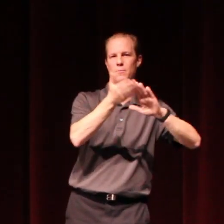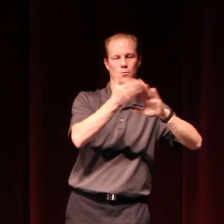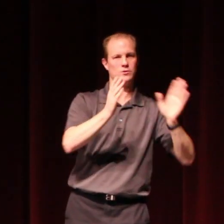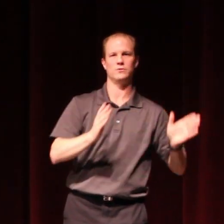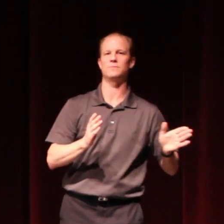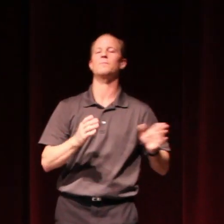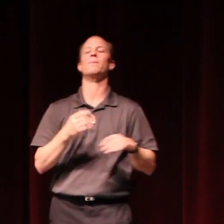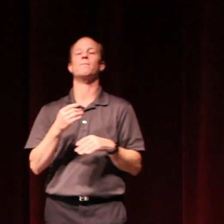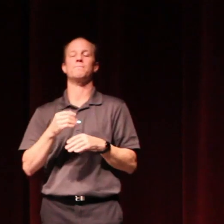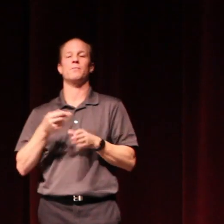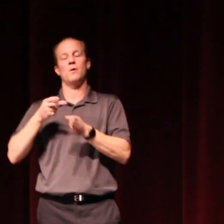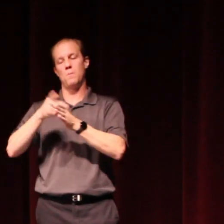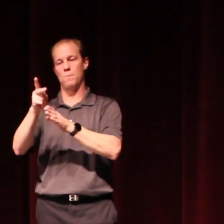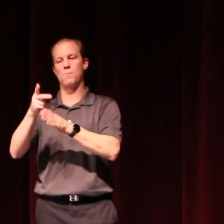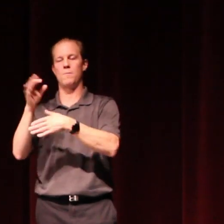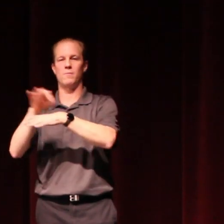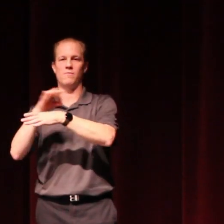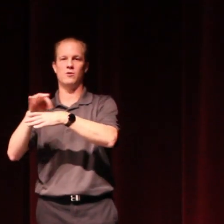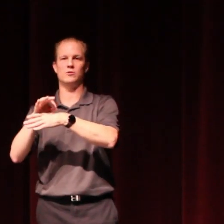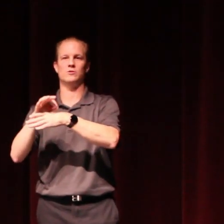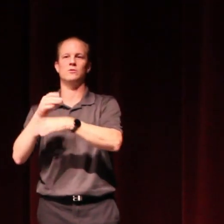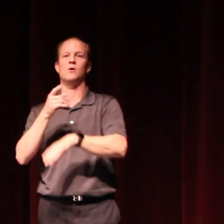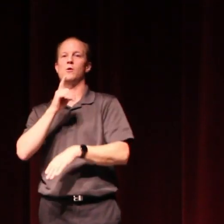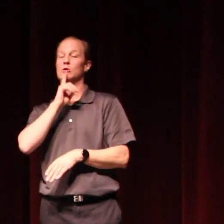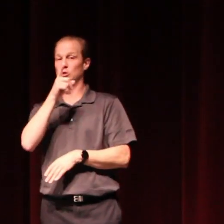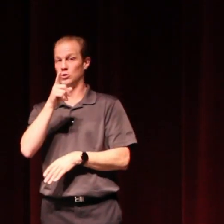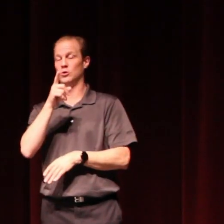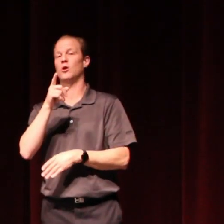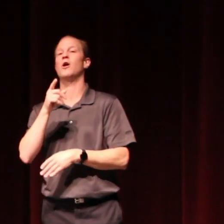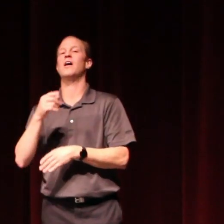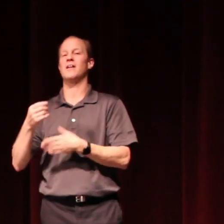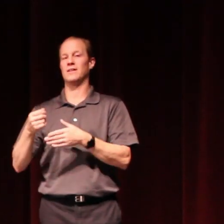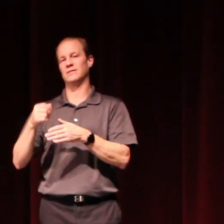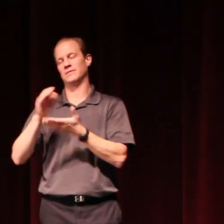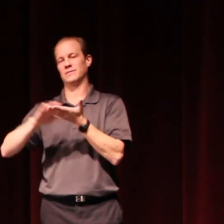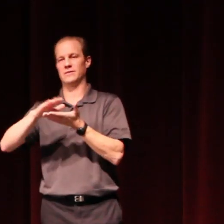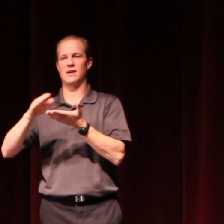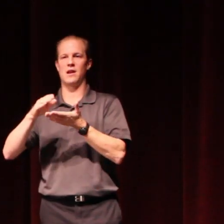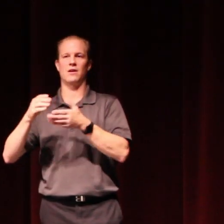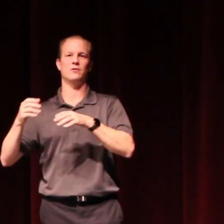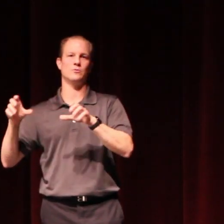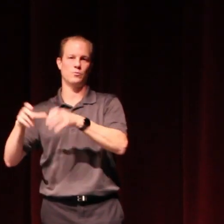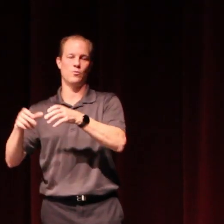ensure that the college operates according to legal, ethical and educational standards, while